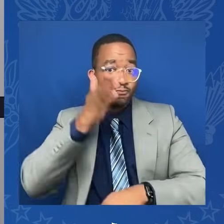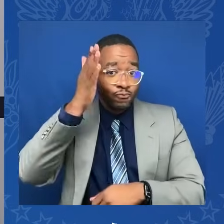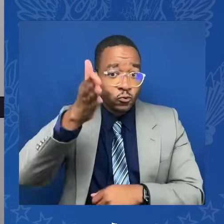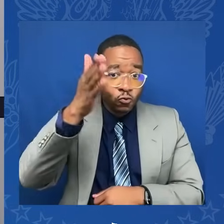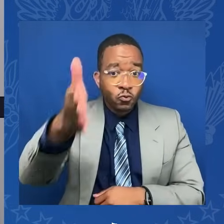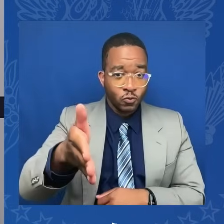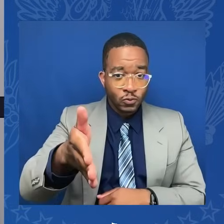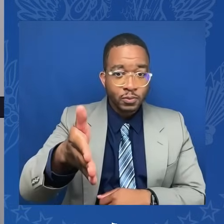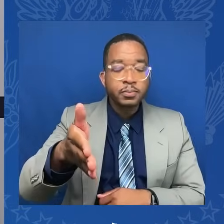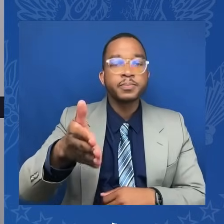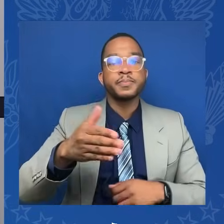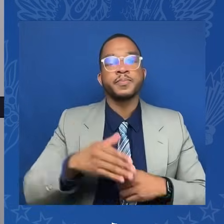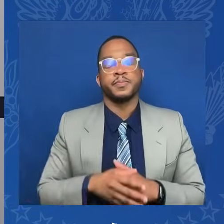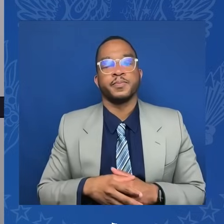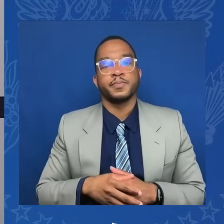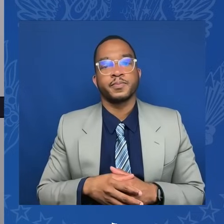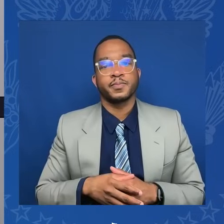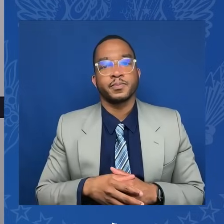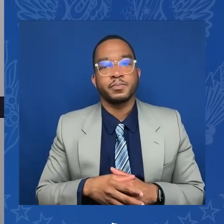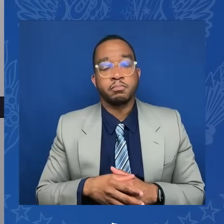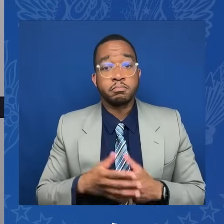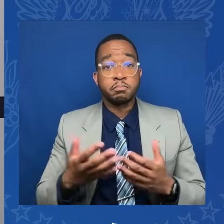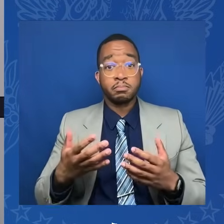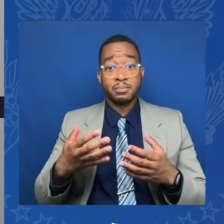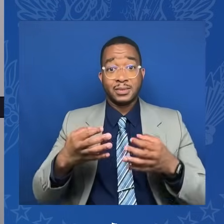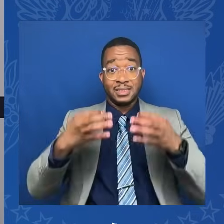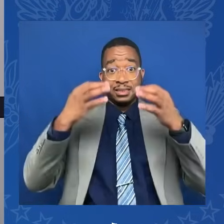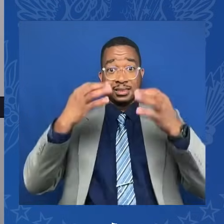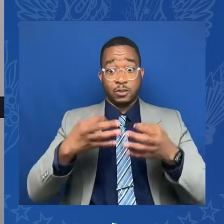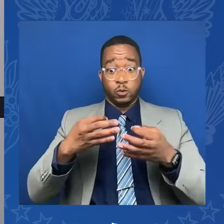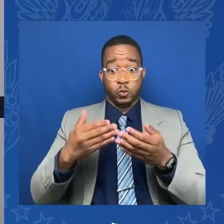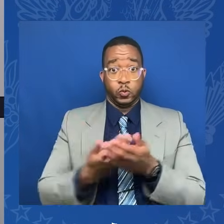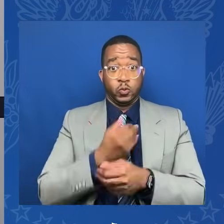the determination to create jobs not just in the U.S. but in Europe as well.